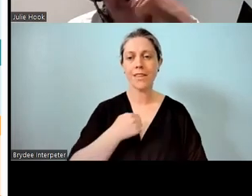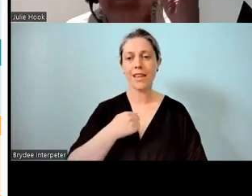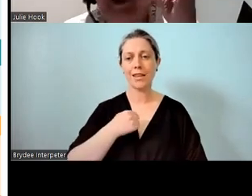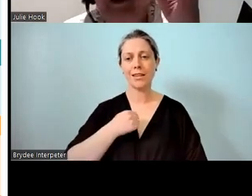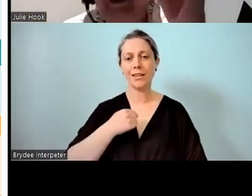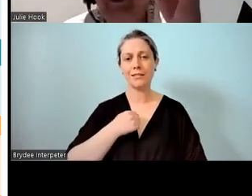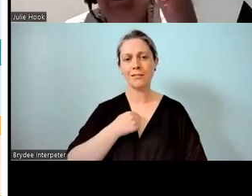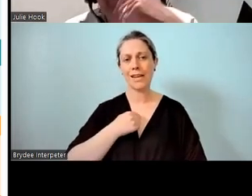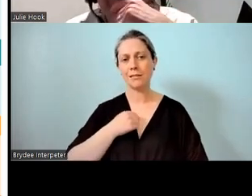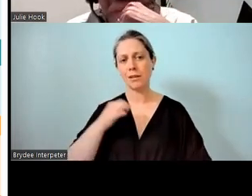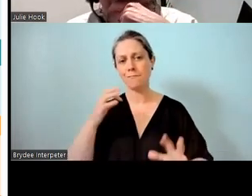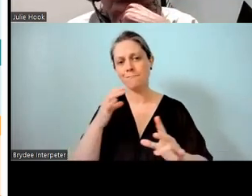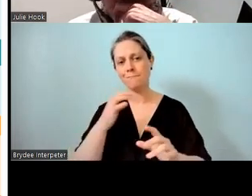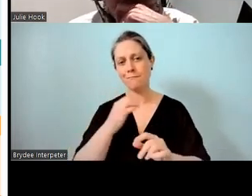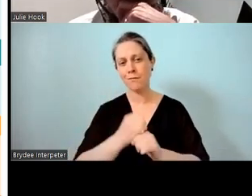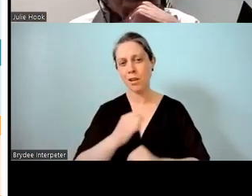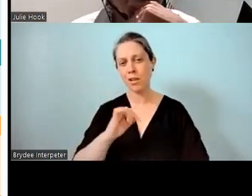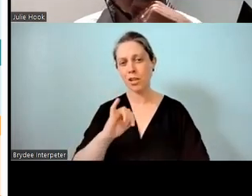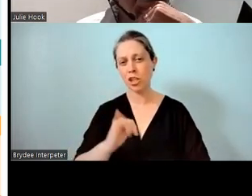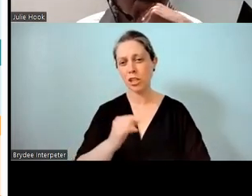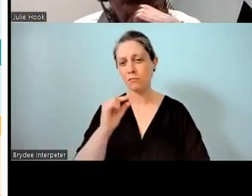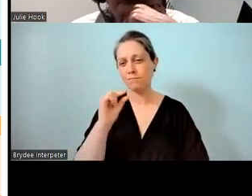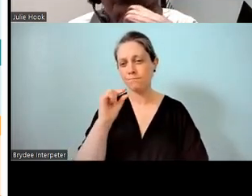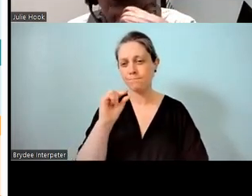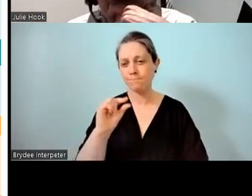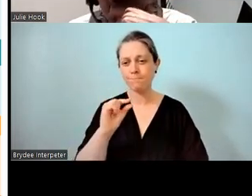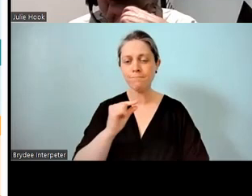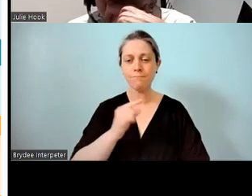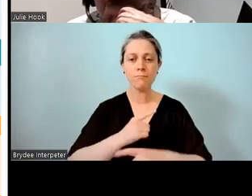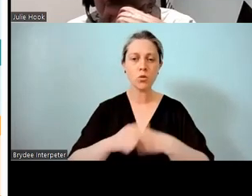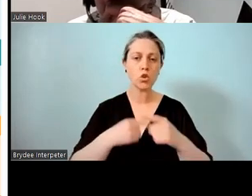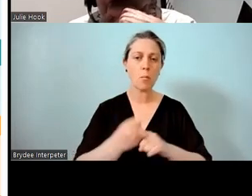a very, very short focus around the Common Practise Model.